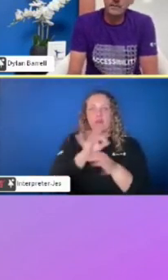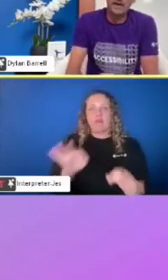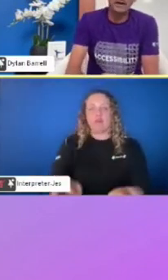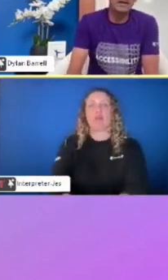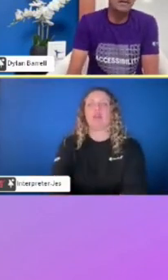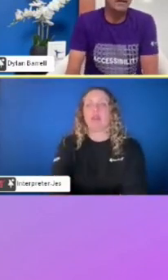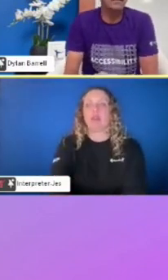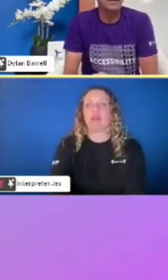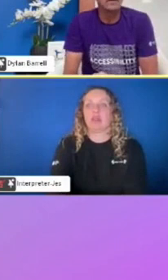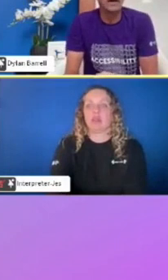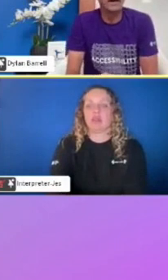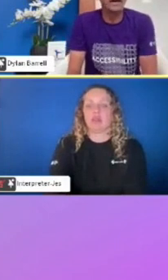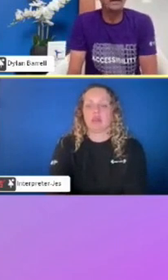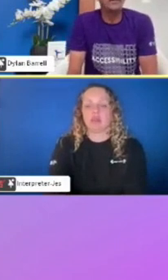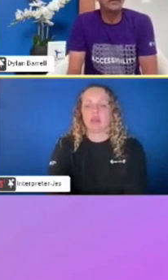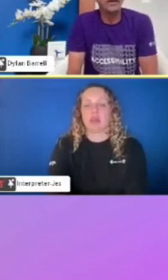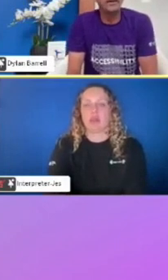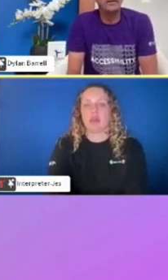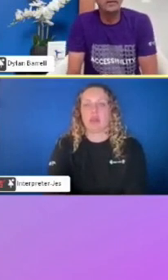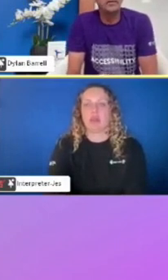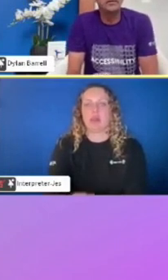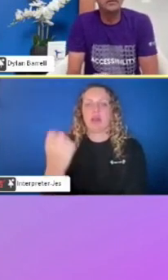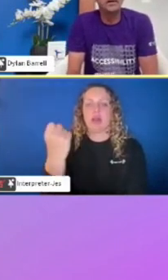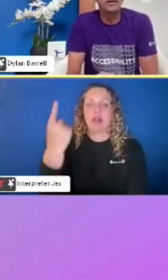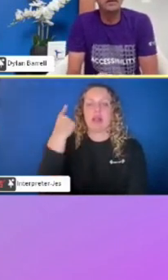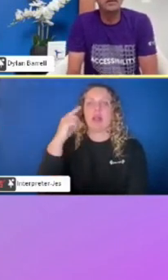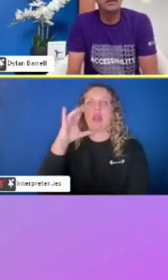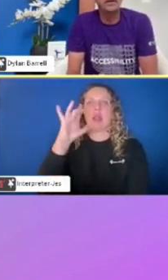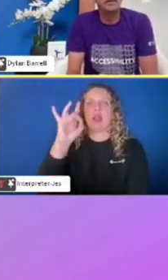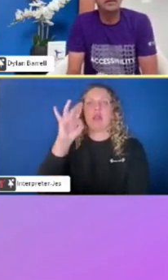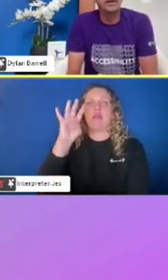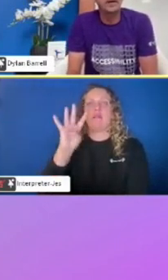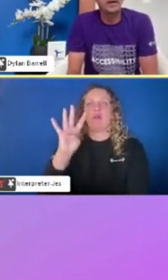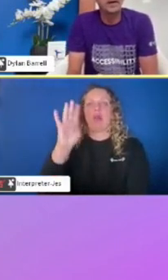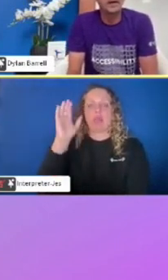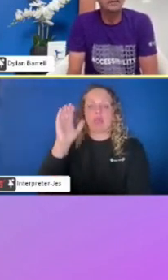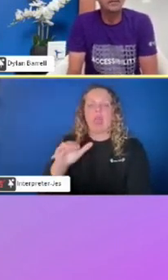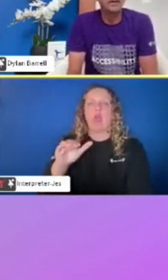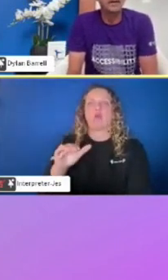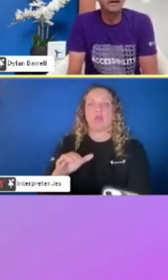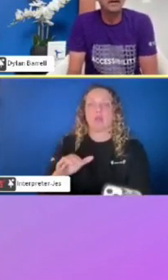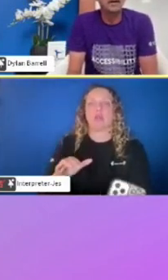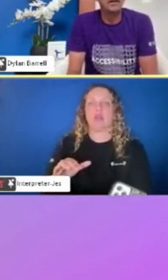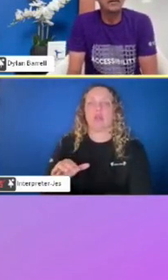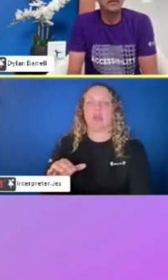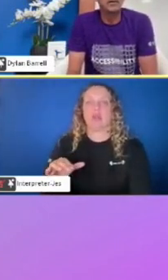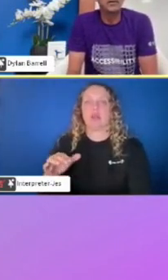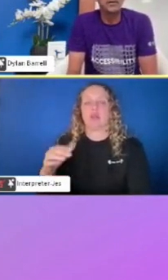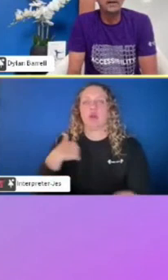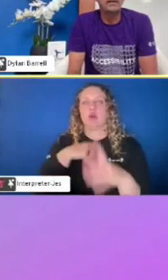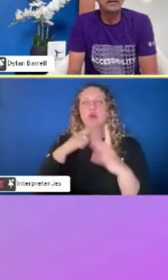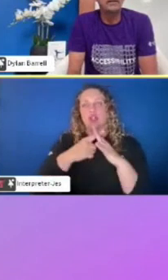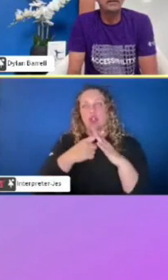Last year we had 84,000 courses that were started over the course of the year.